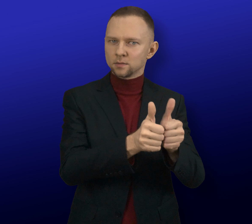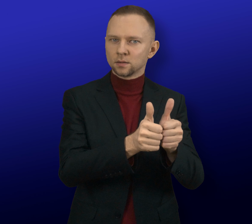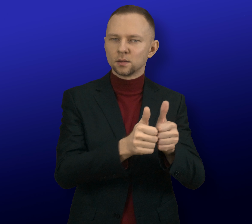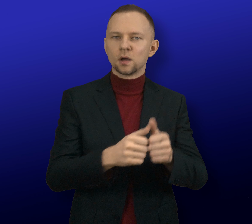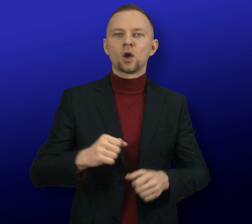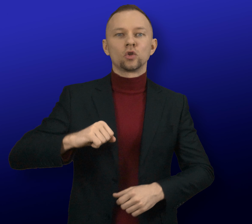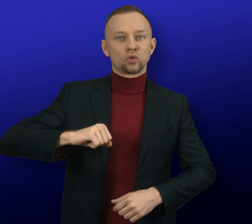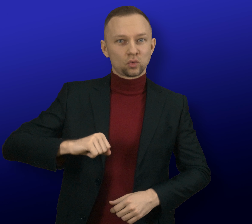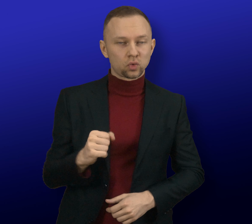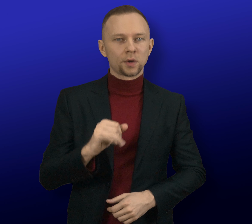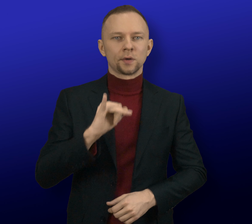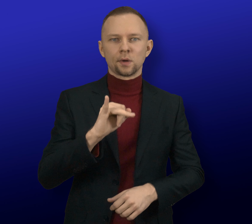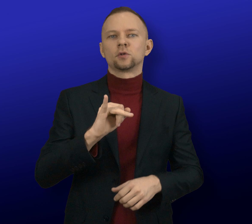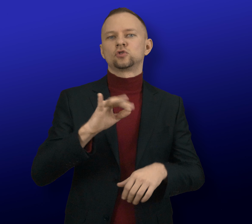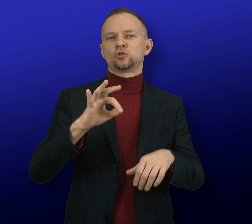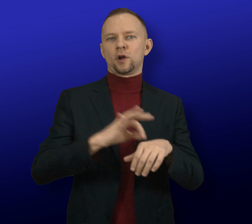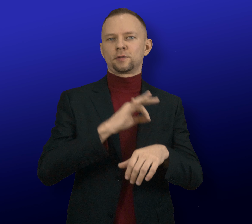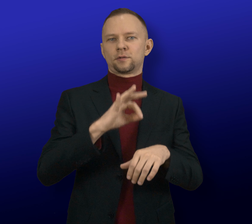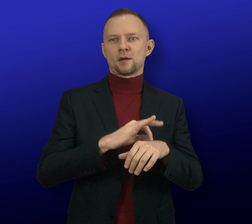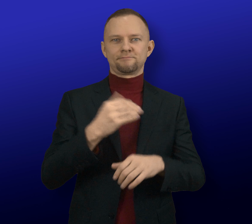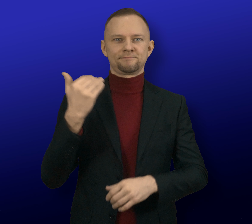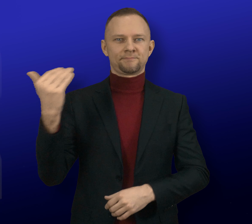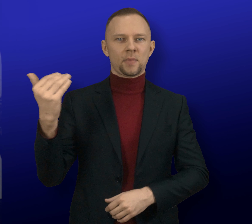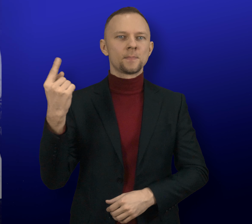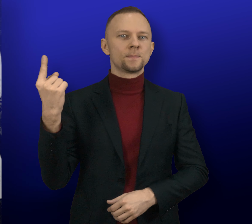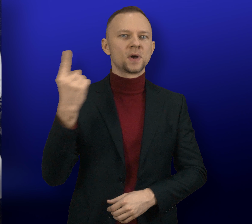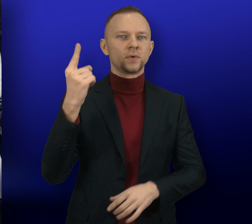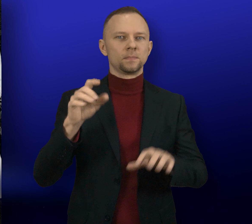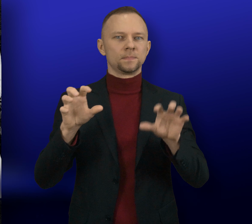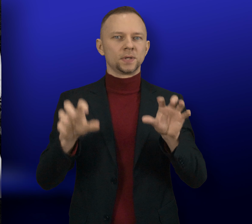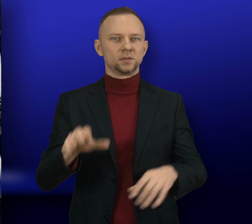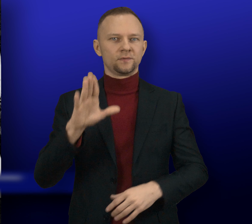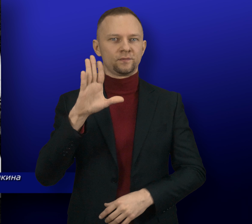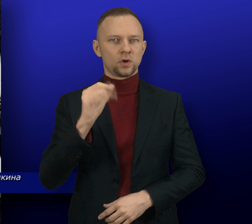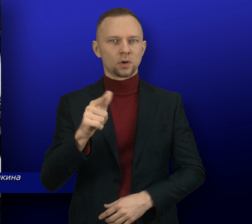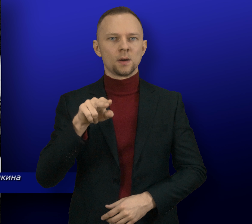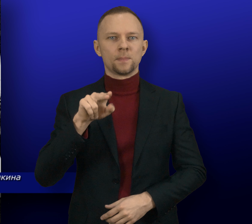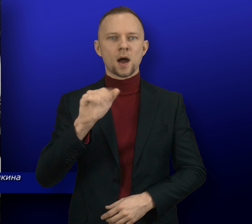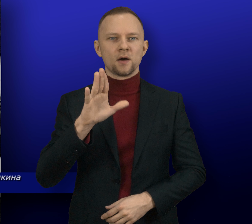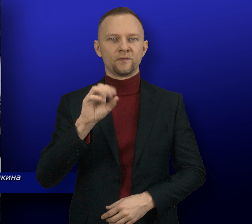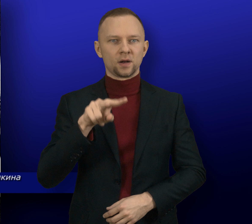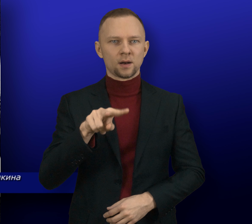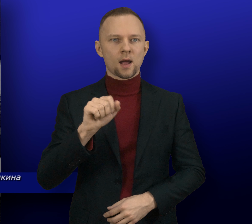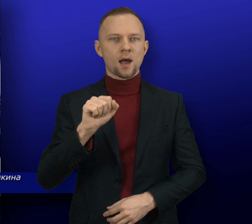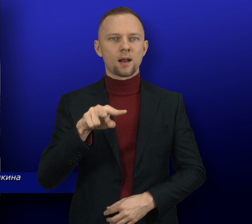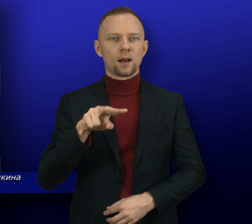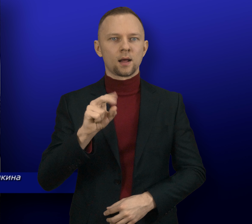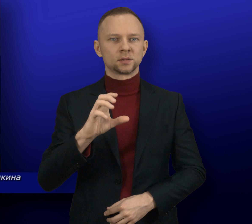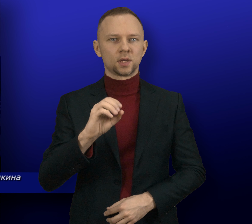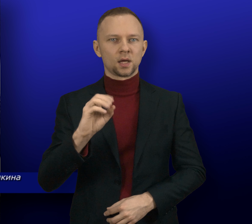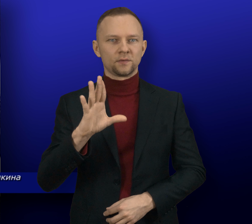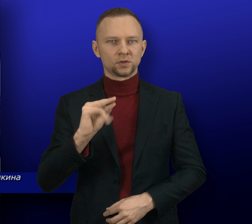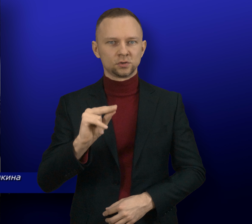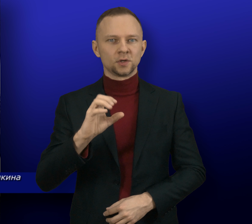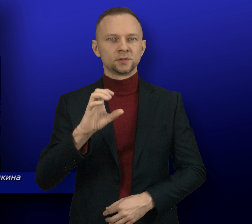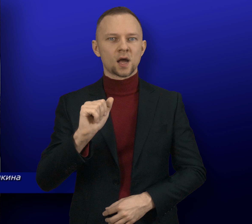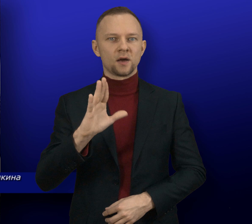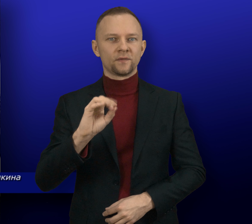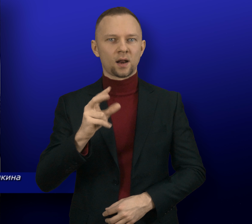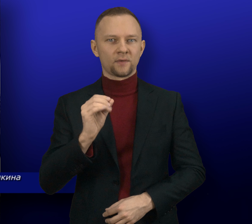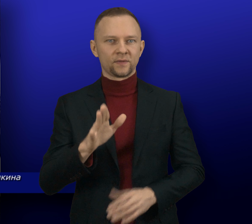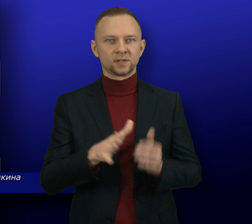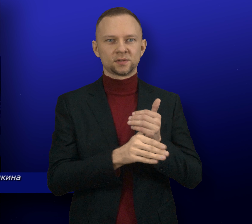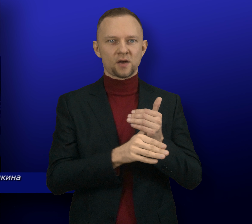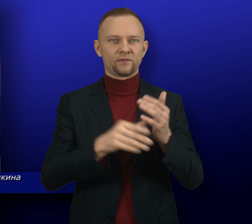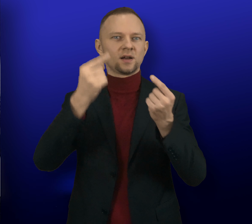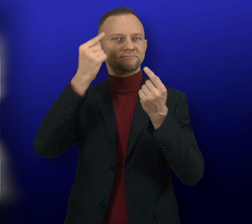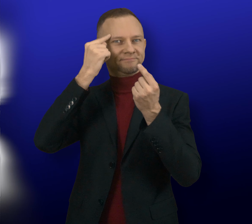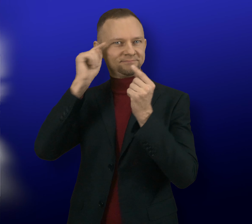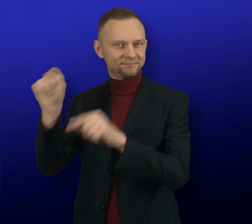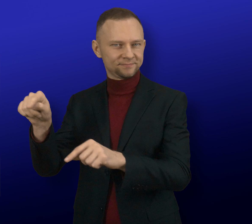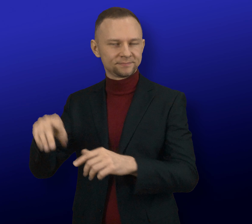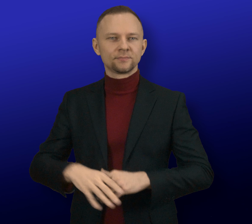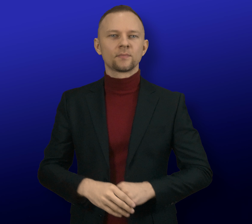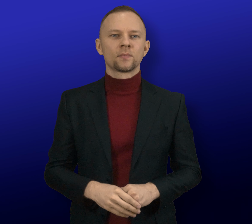comrade-in-arms, friend and wife of the first chairman of the Vogue, Pavel Alekseevich Savelyev.